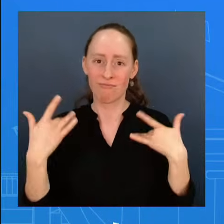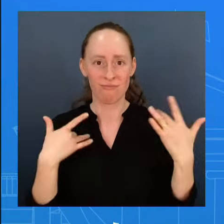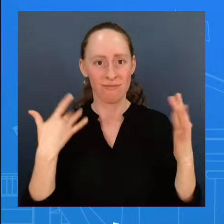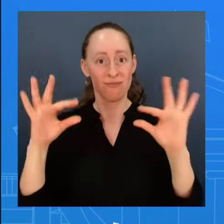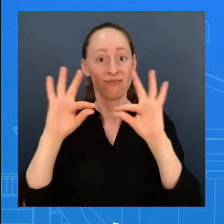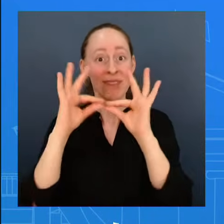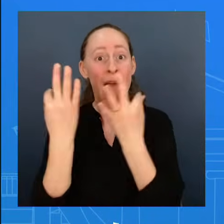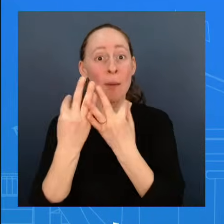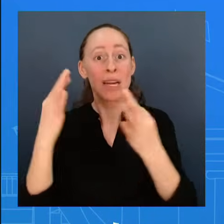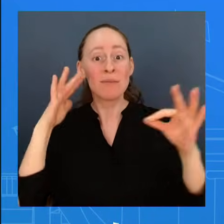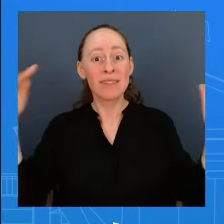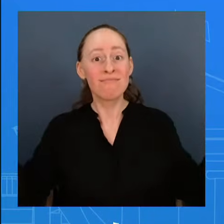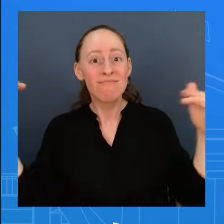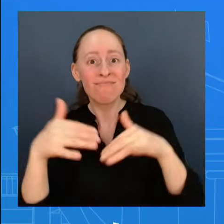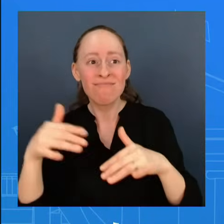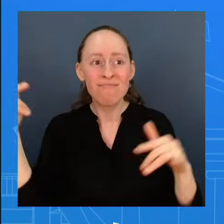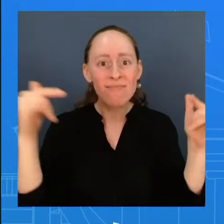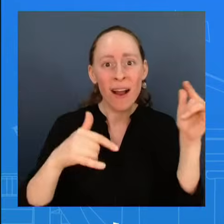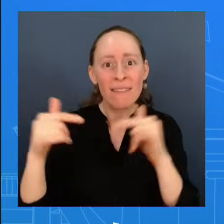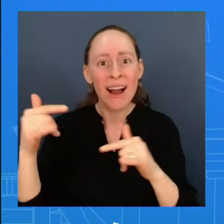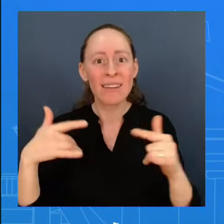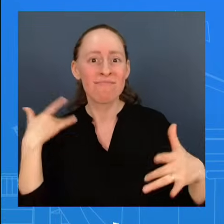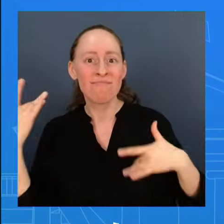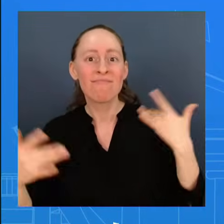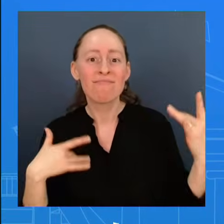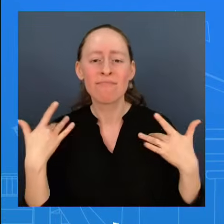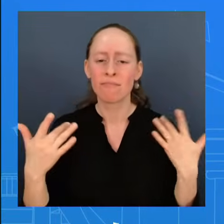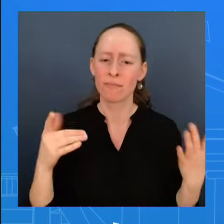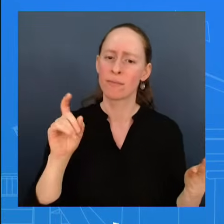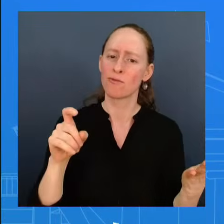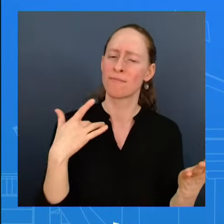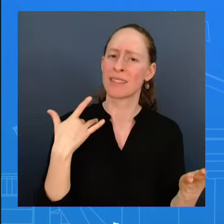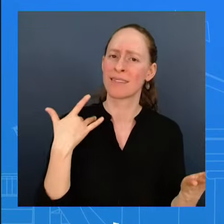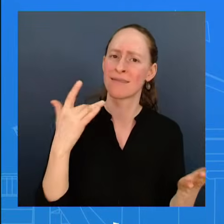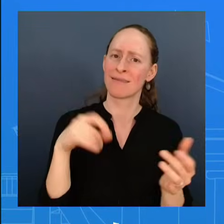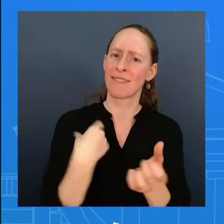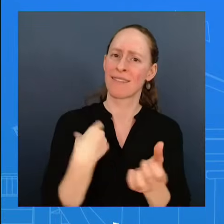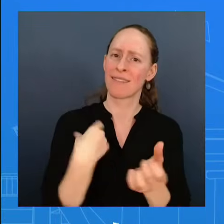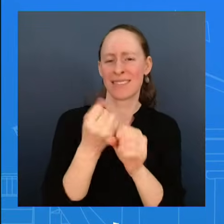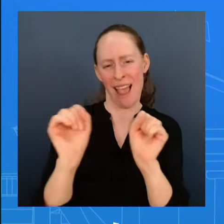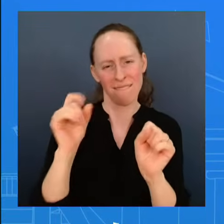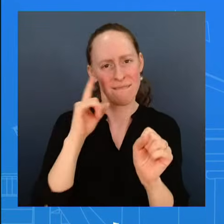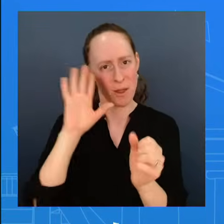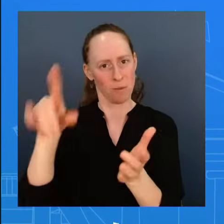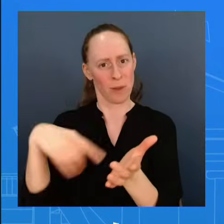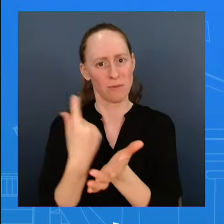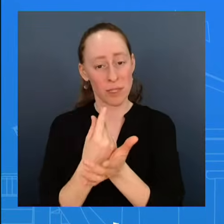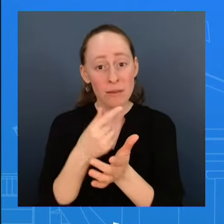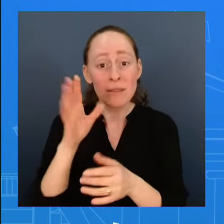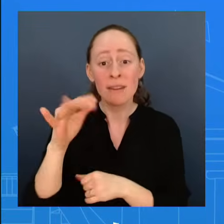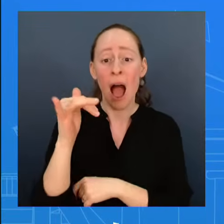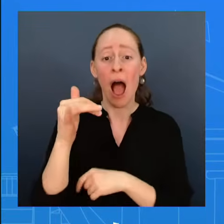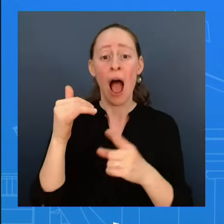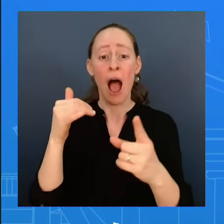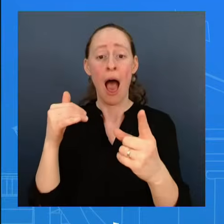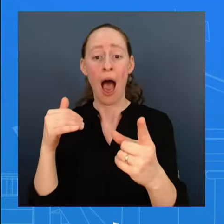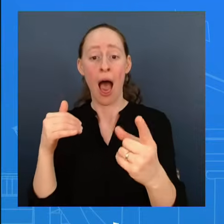And I wouldn't go that far in your question because, as I stated and you stated, we believe it's a small number of students